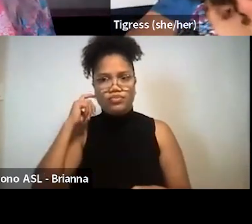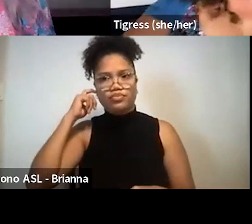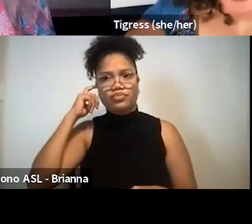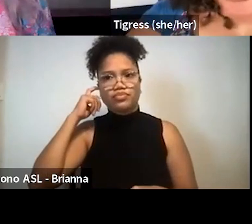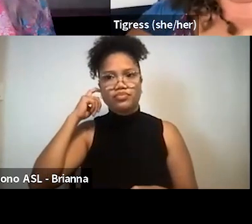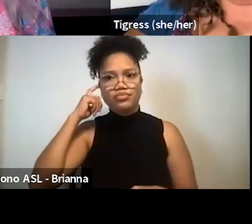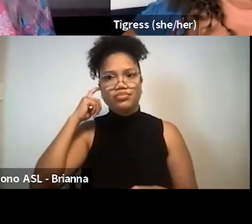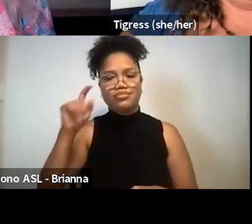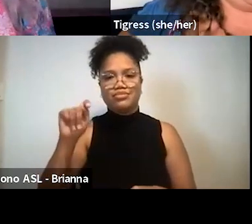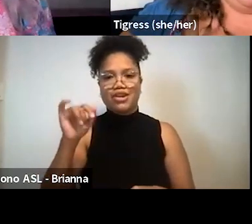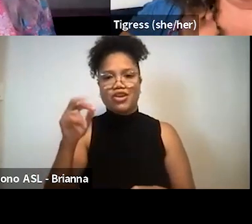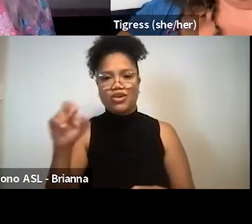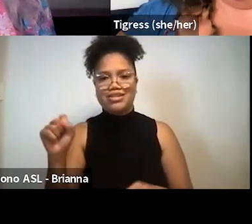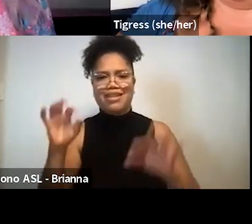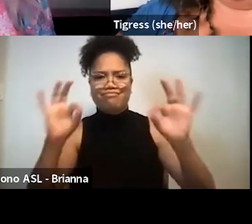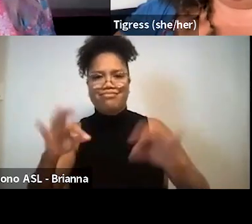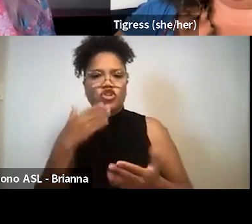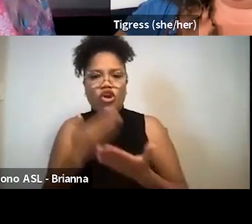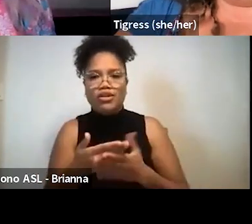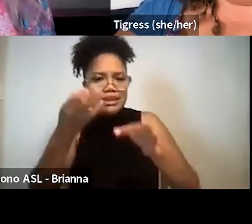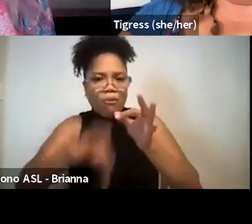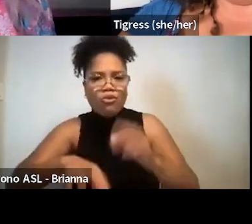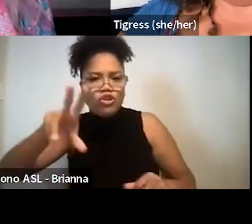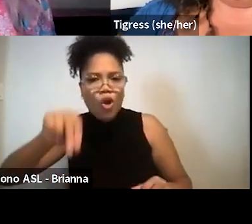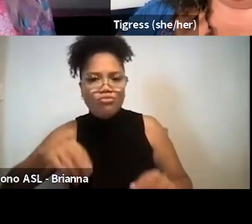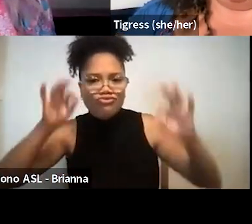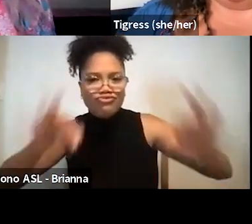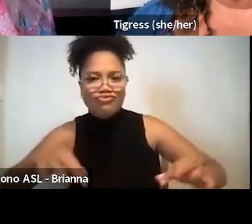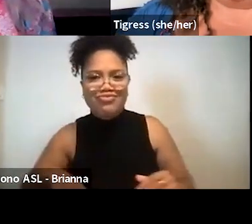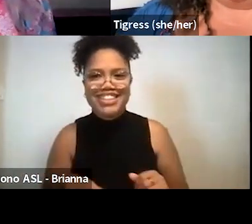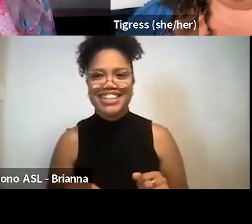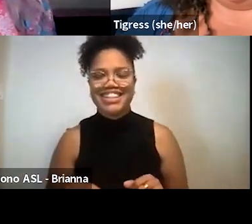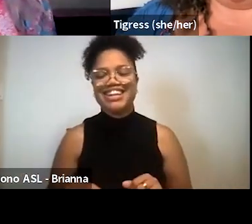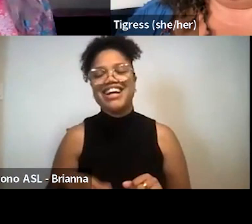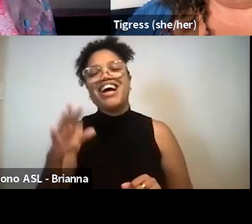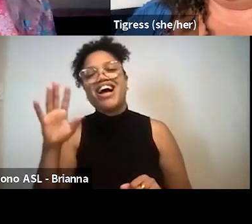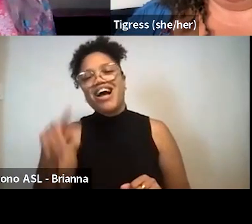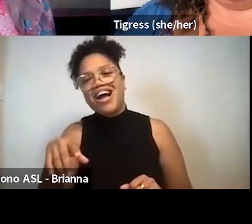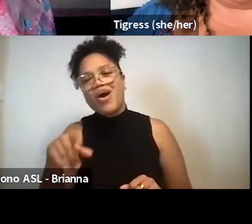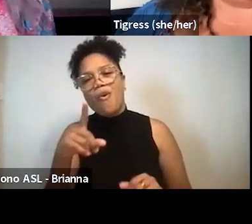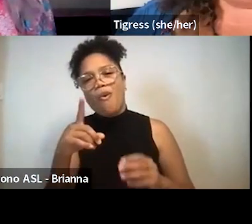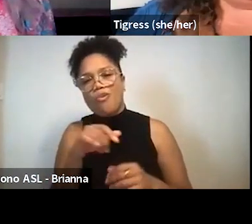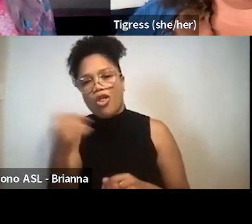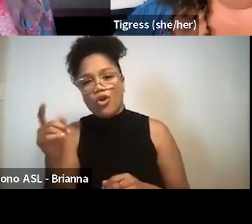Good. Nice and simple. We like that. No. A question for Brandi.